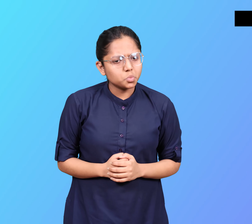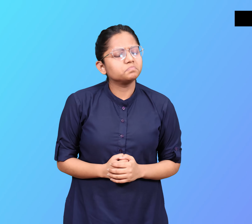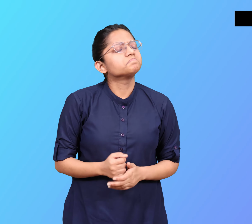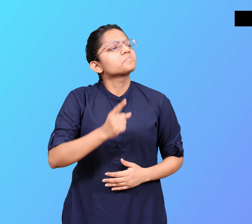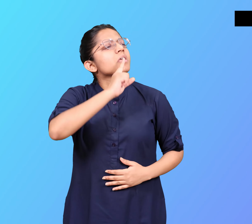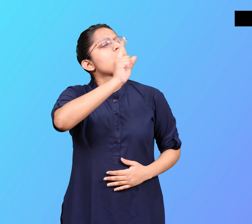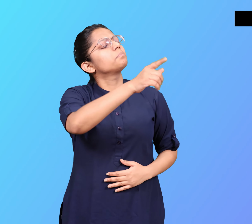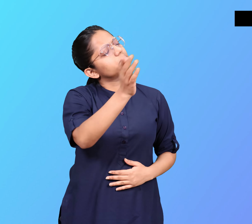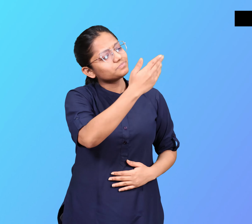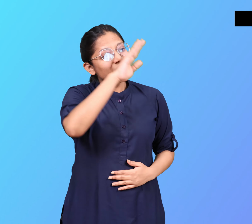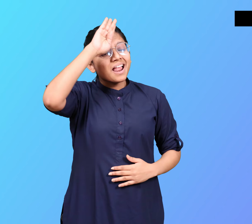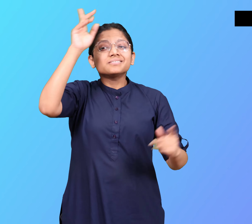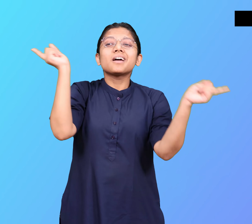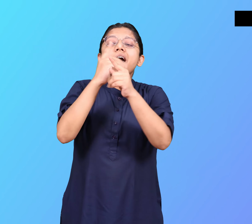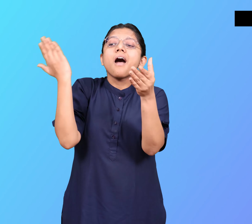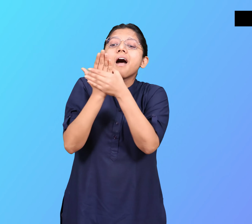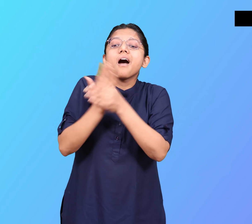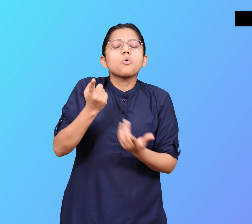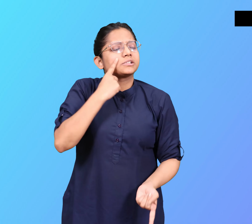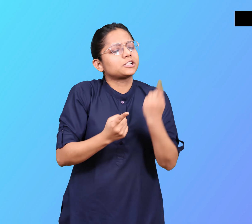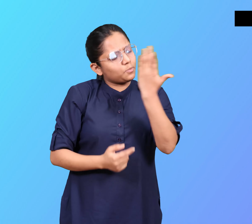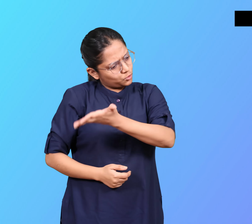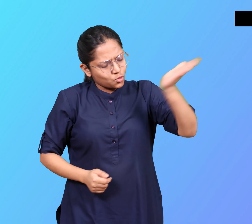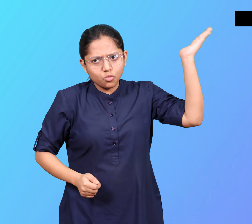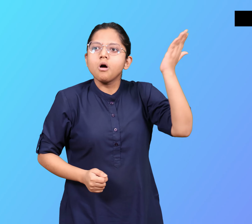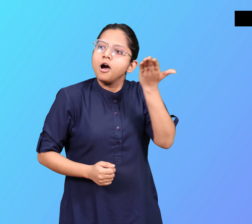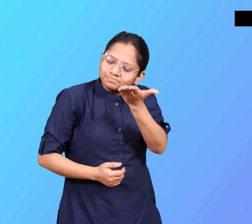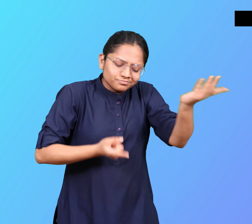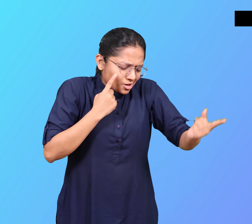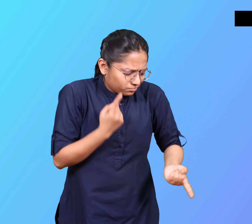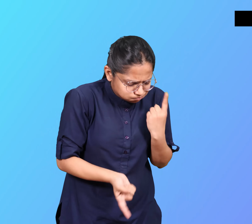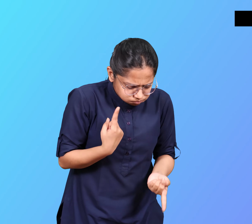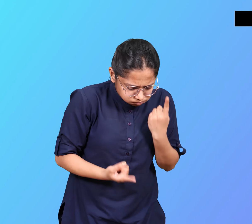I gave an order for the writings of the kings before me to be searched.